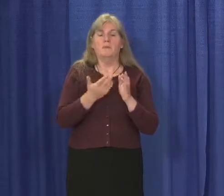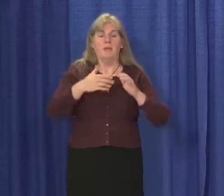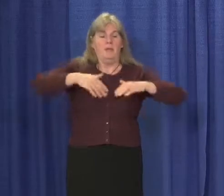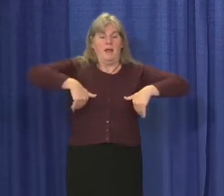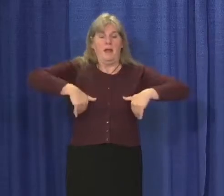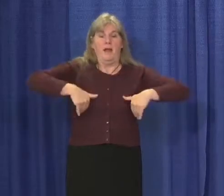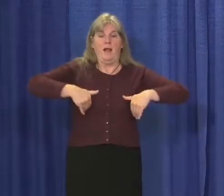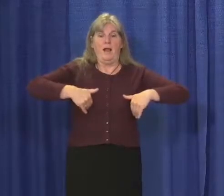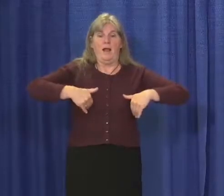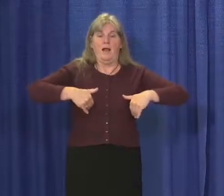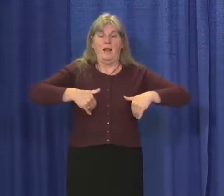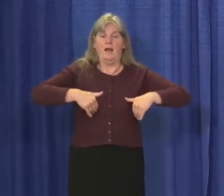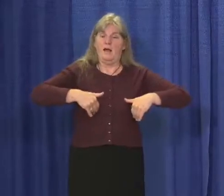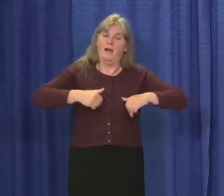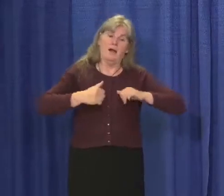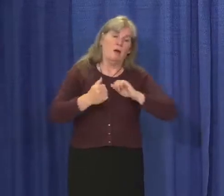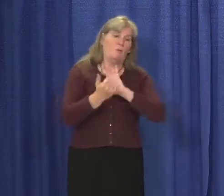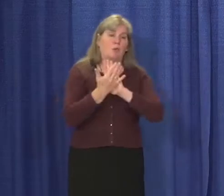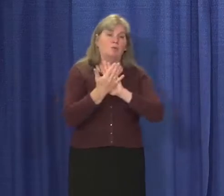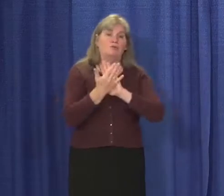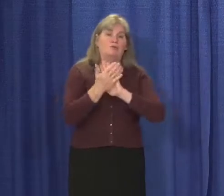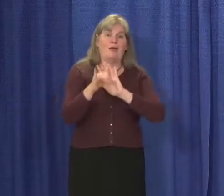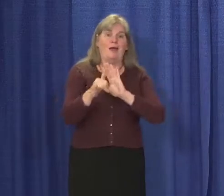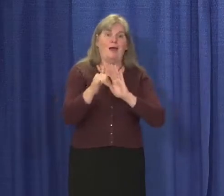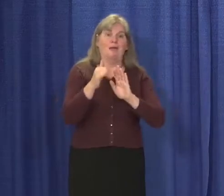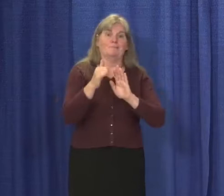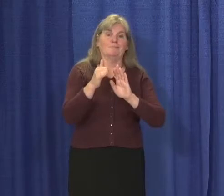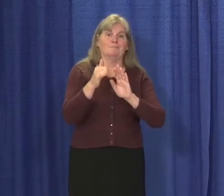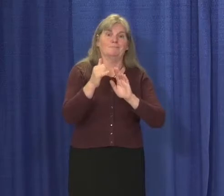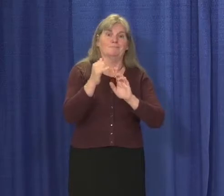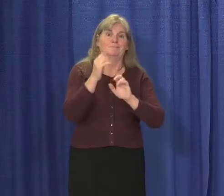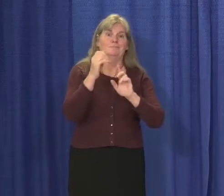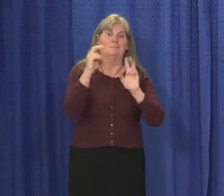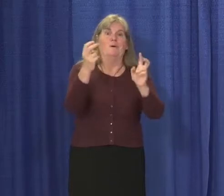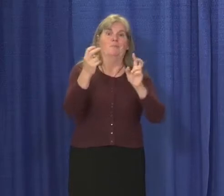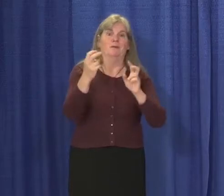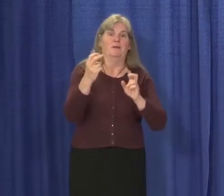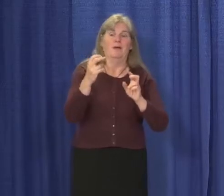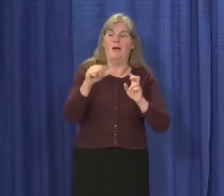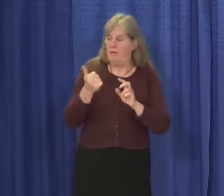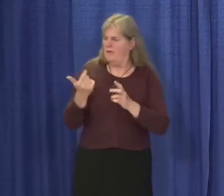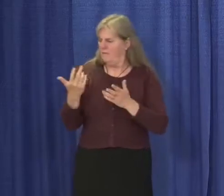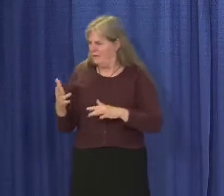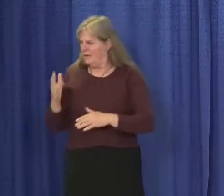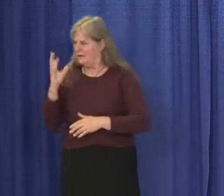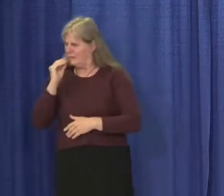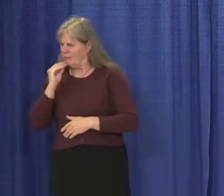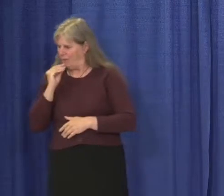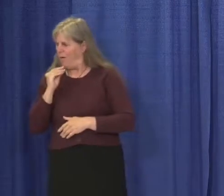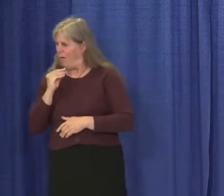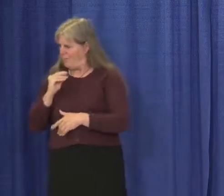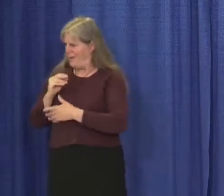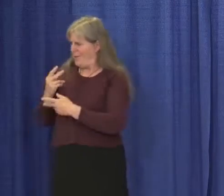what have we not done yet that other jurisdictions have found successful. I think it'll take some